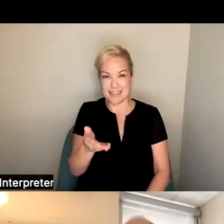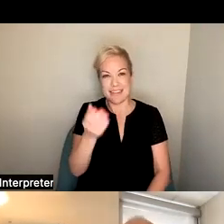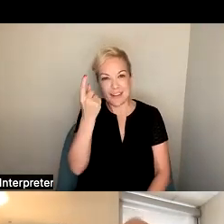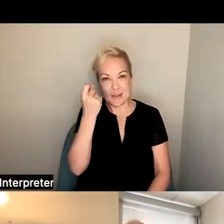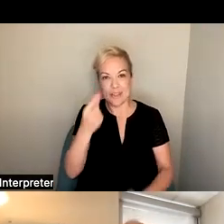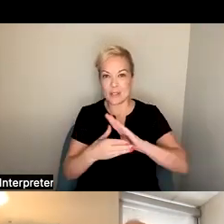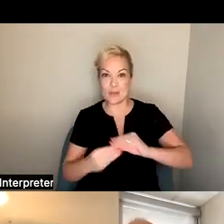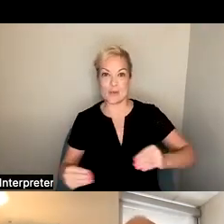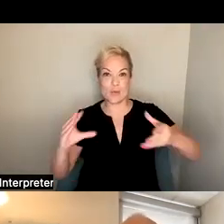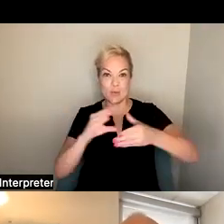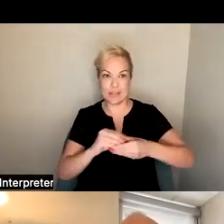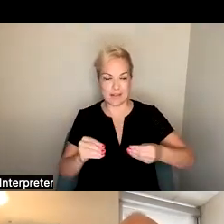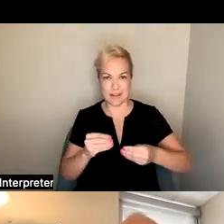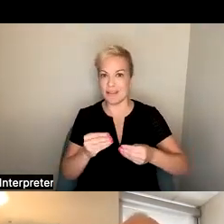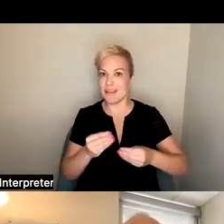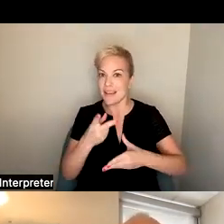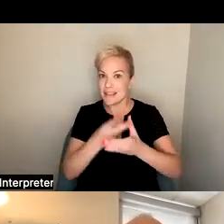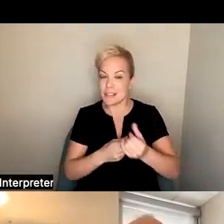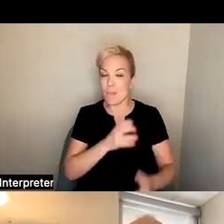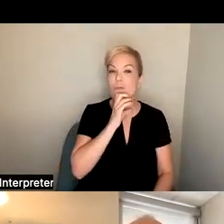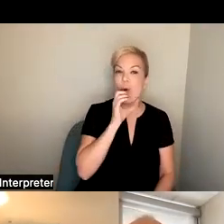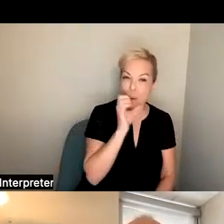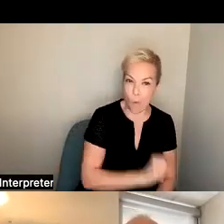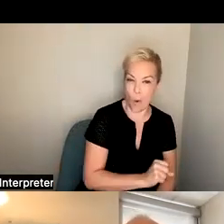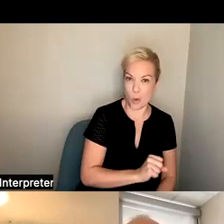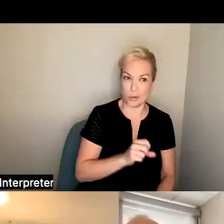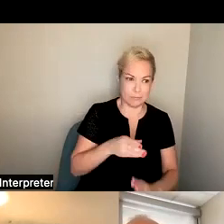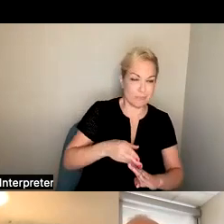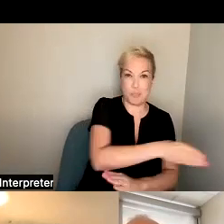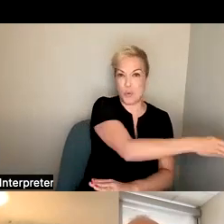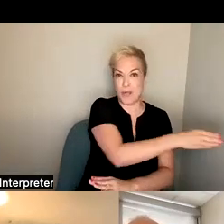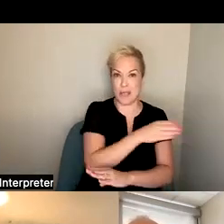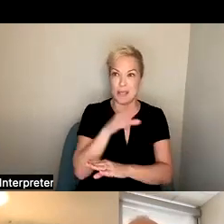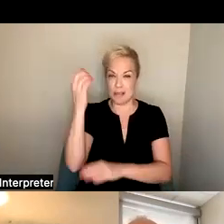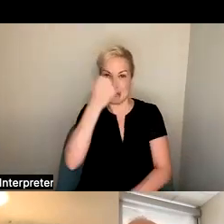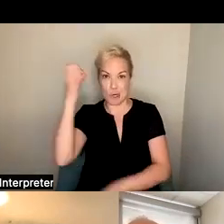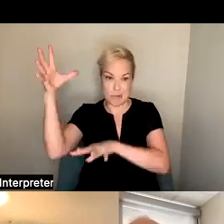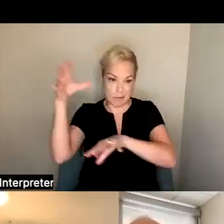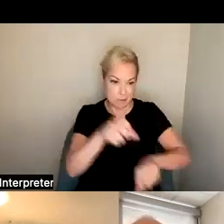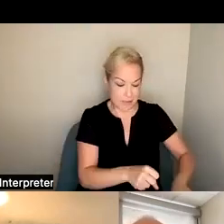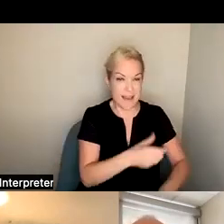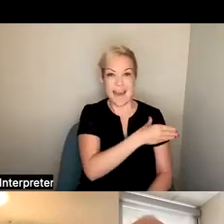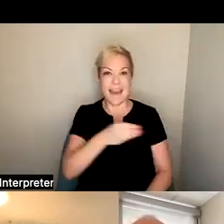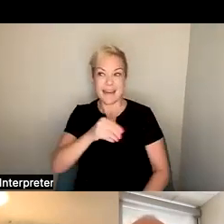meaning that it predates contact and continues to this day. It's a human endeavor to share stories,